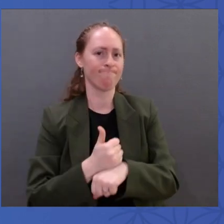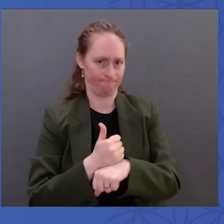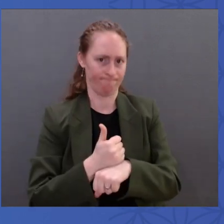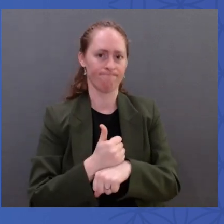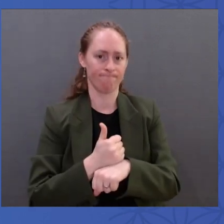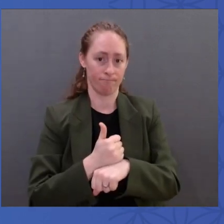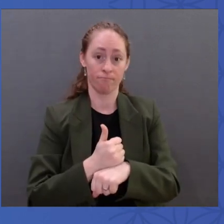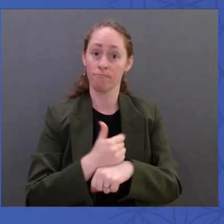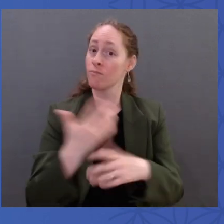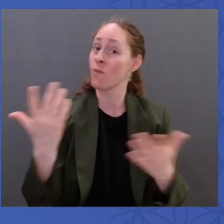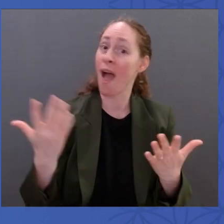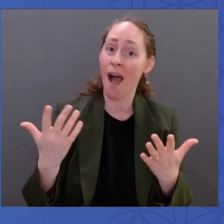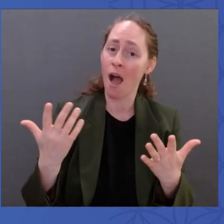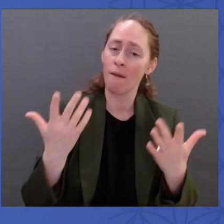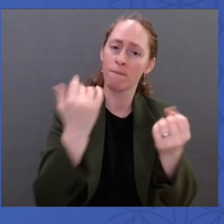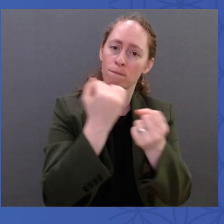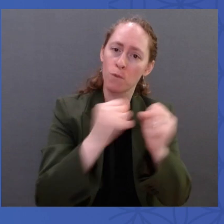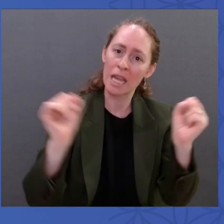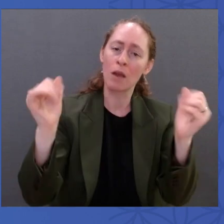and greater opportunity for all of our children.